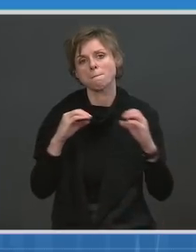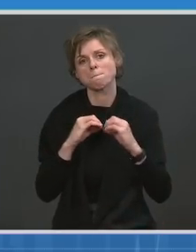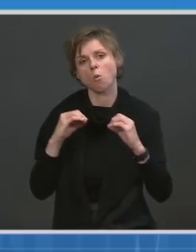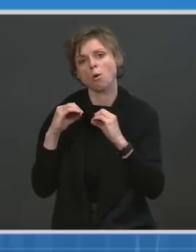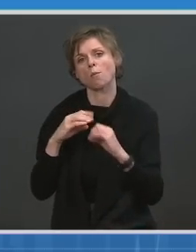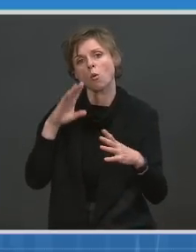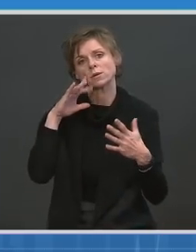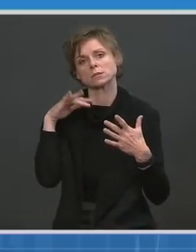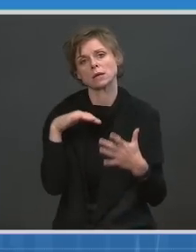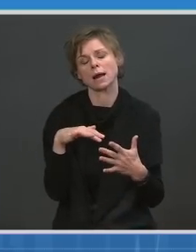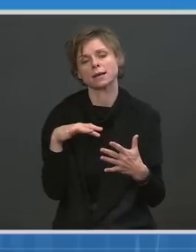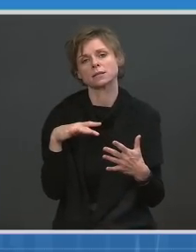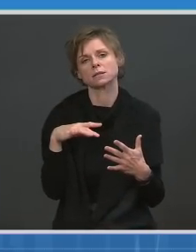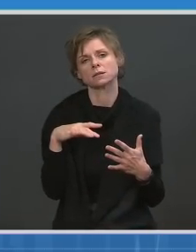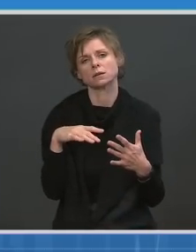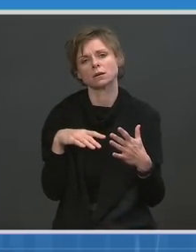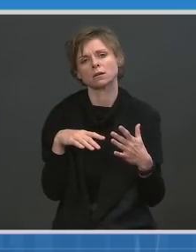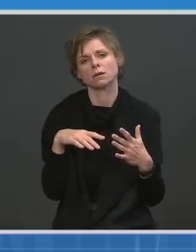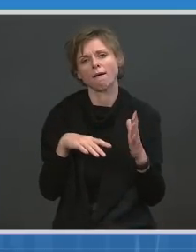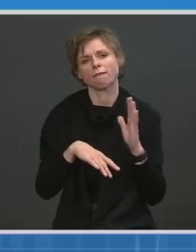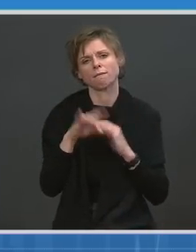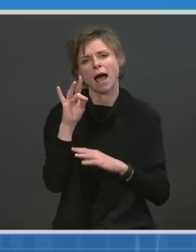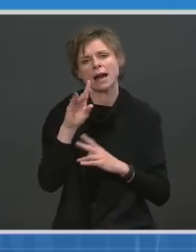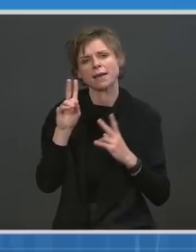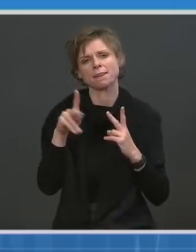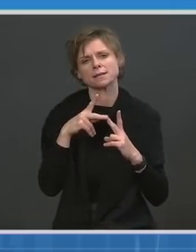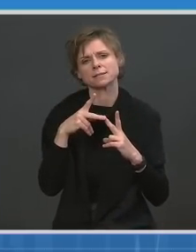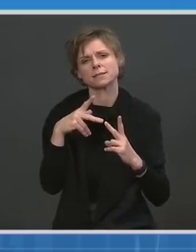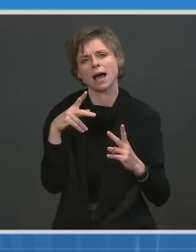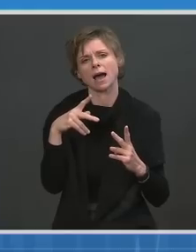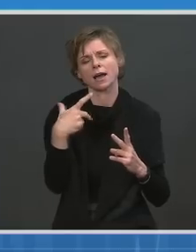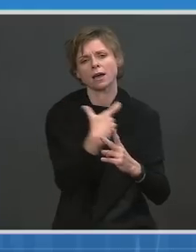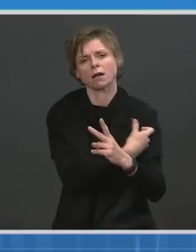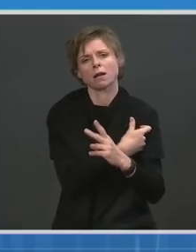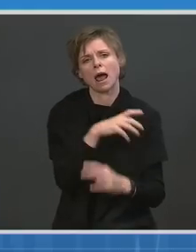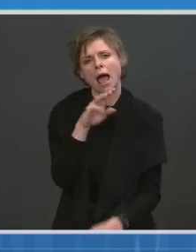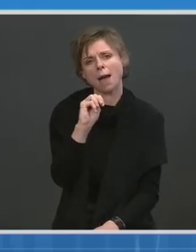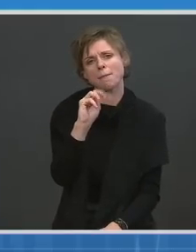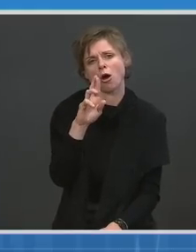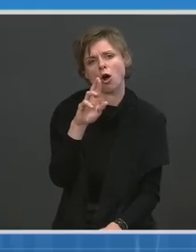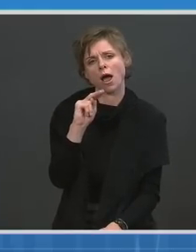of the mRNA vaccines are unnecessary for people previously infected with COVID-19.